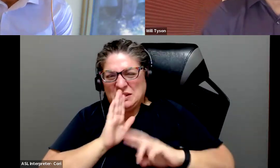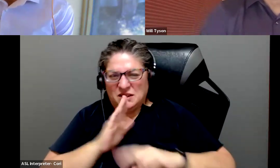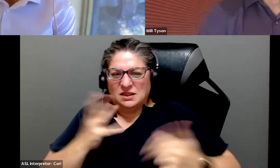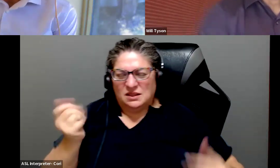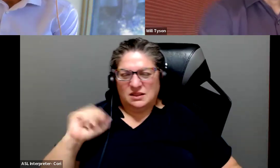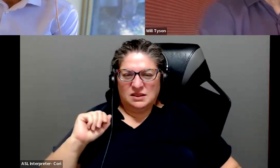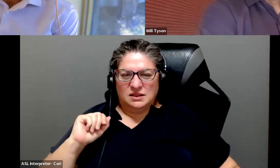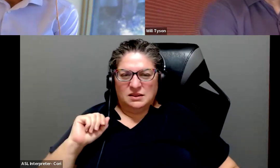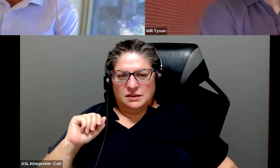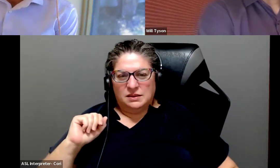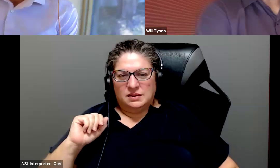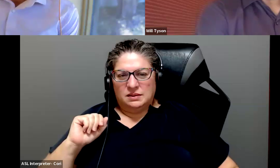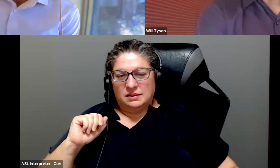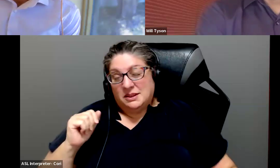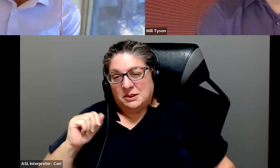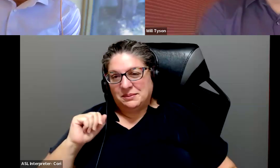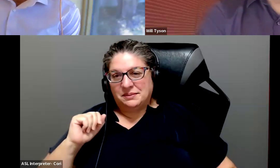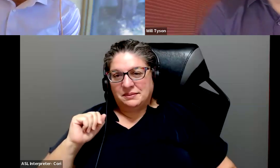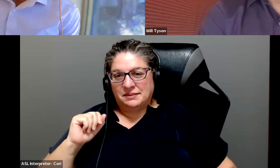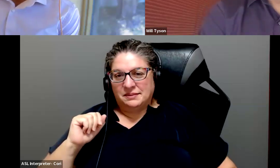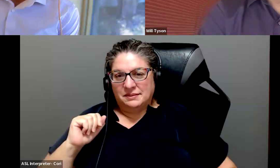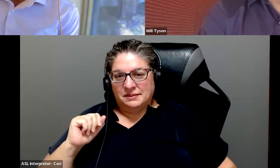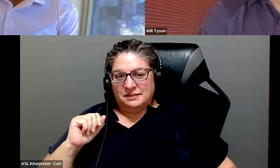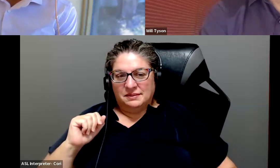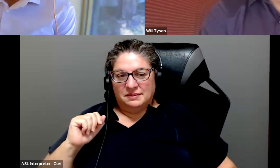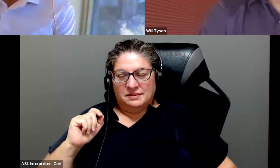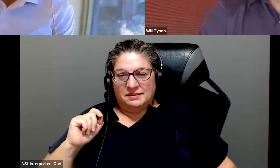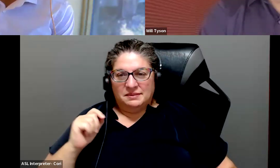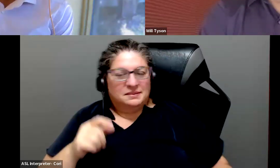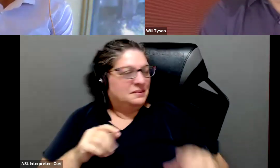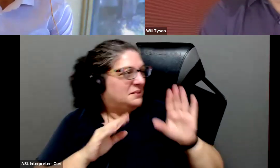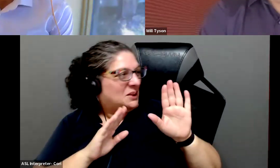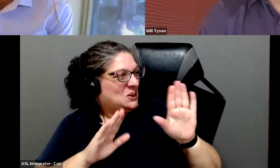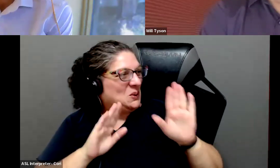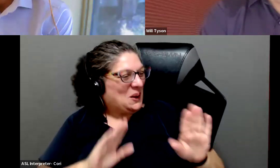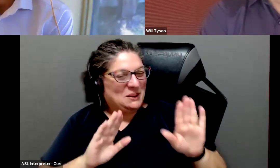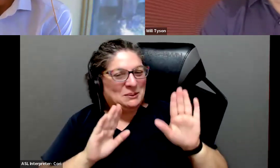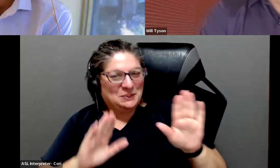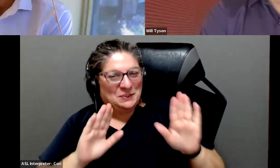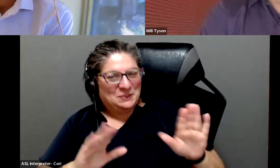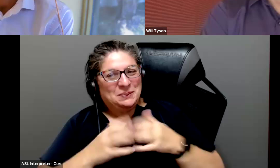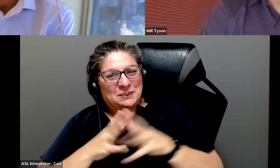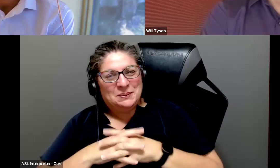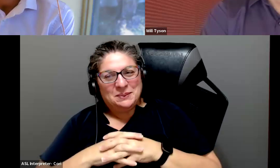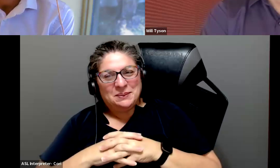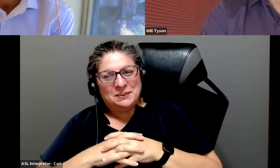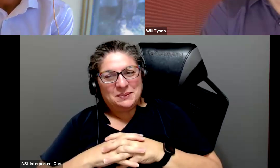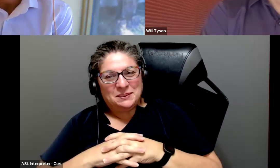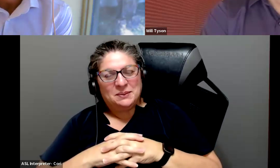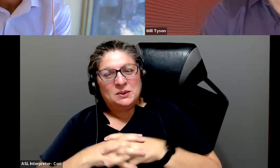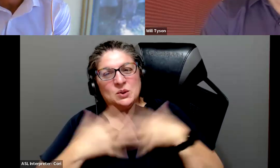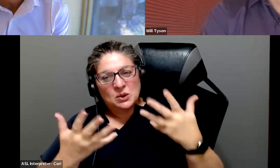Oh that is great that is great. So I got the